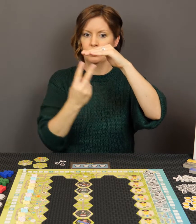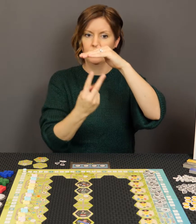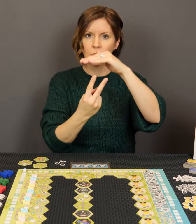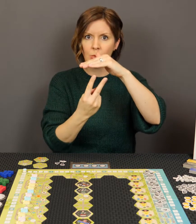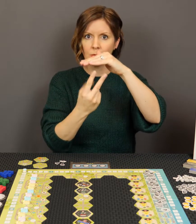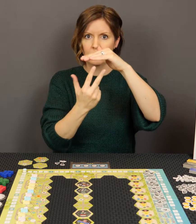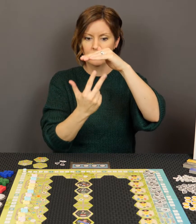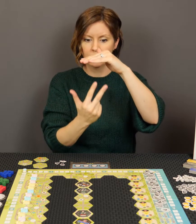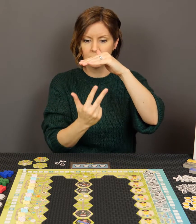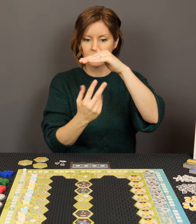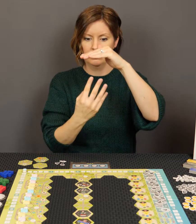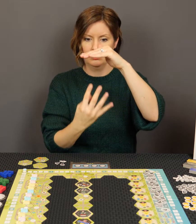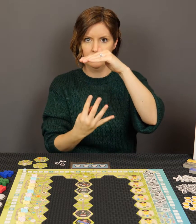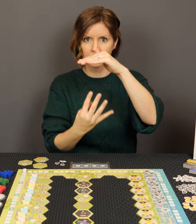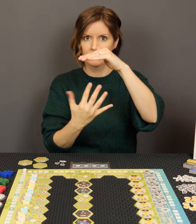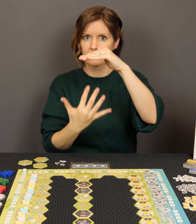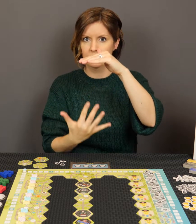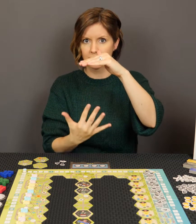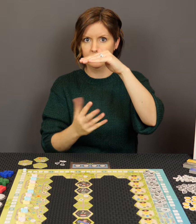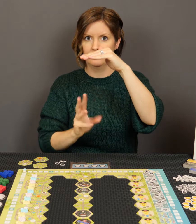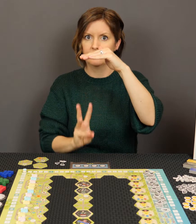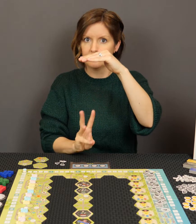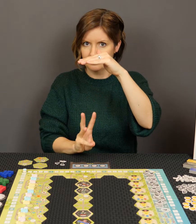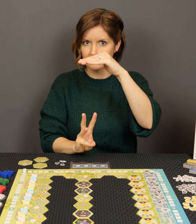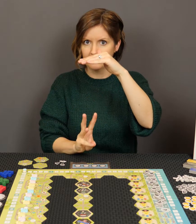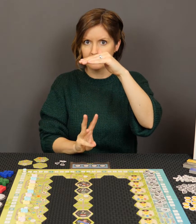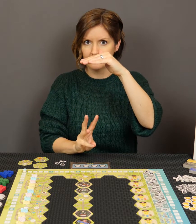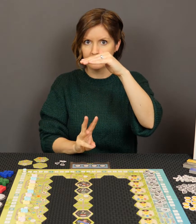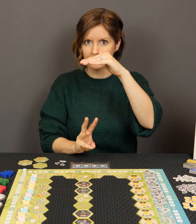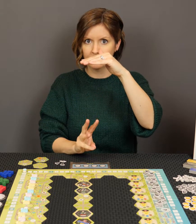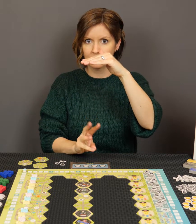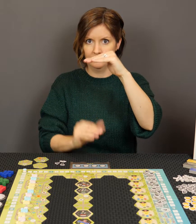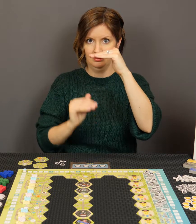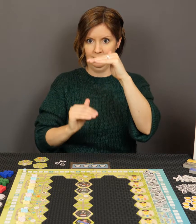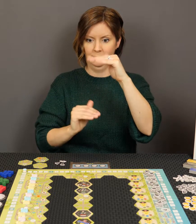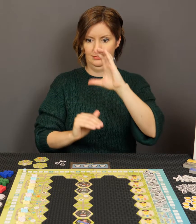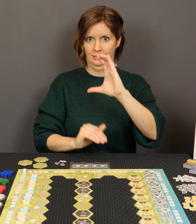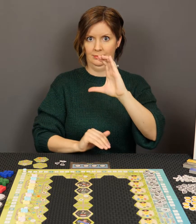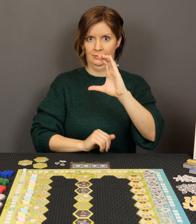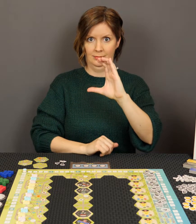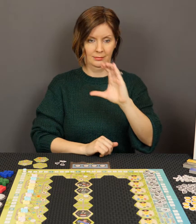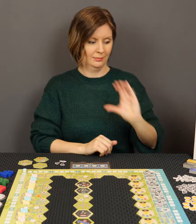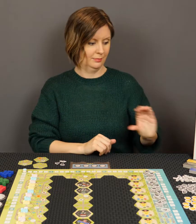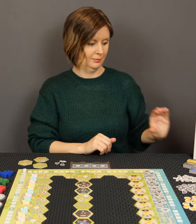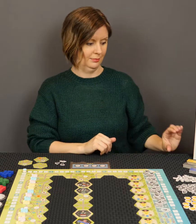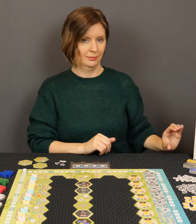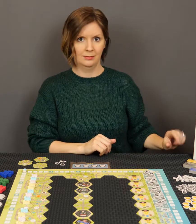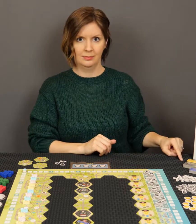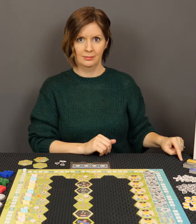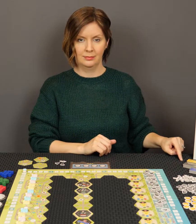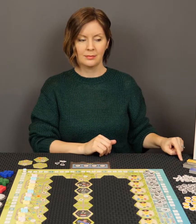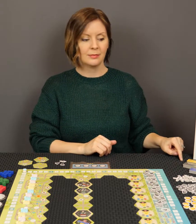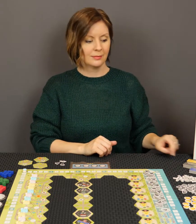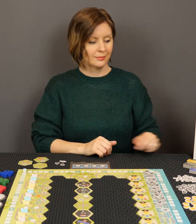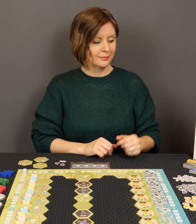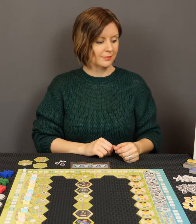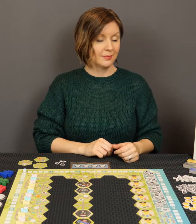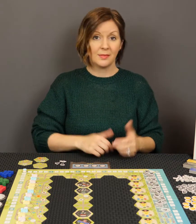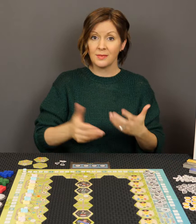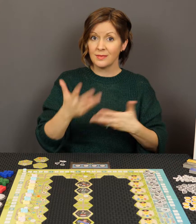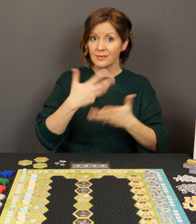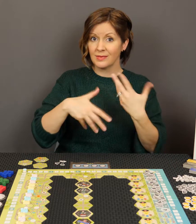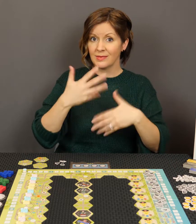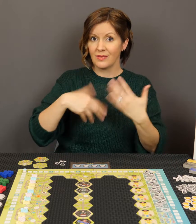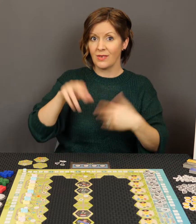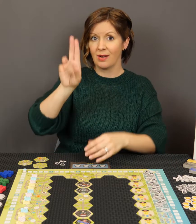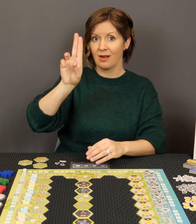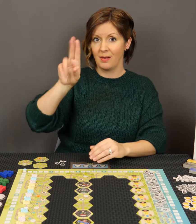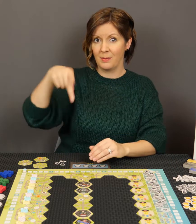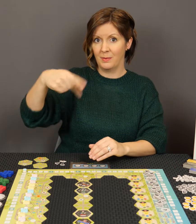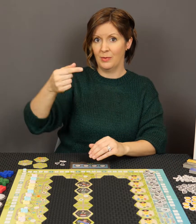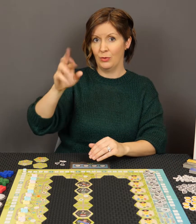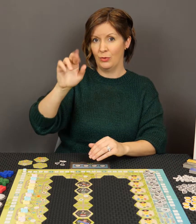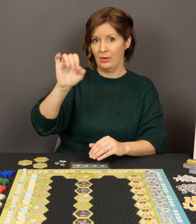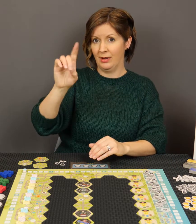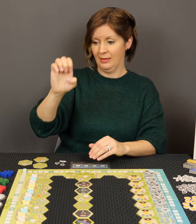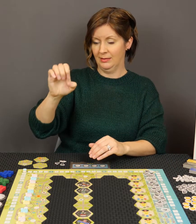The other numbers will be 2, 3, 4, 5, and then 6.